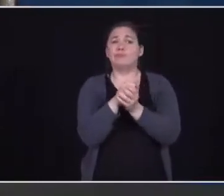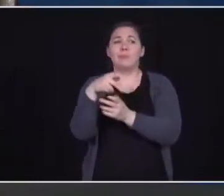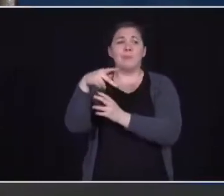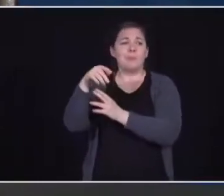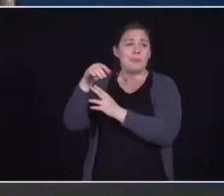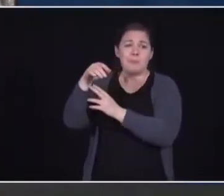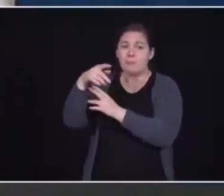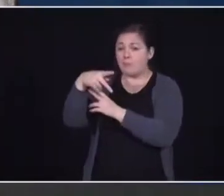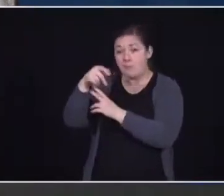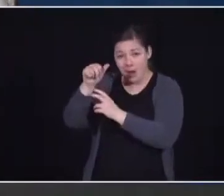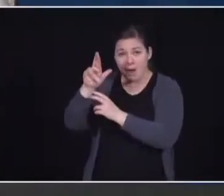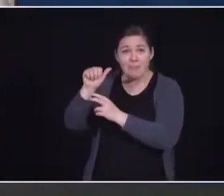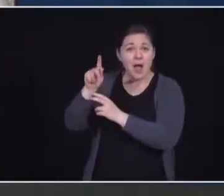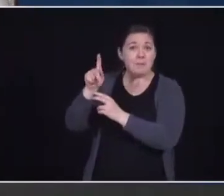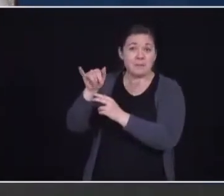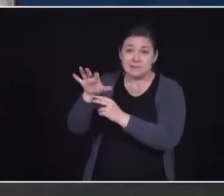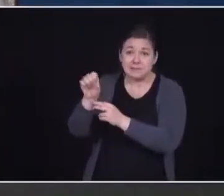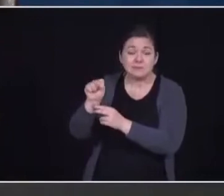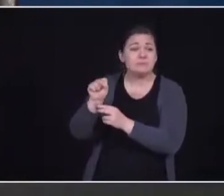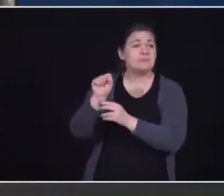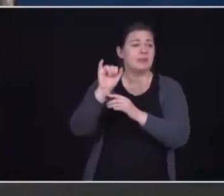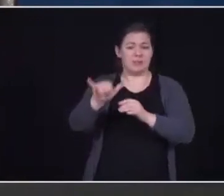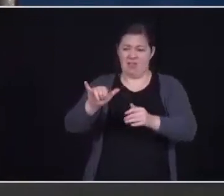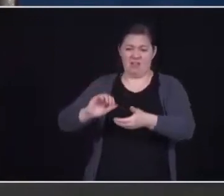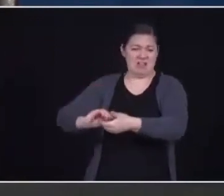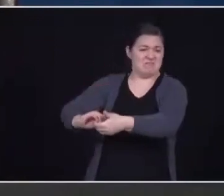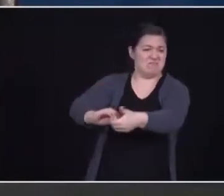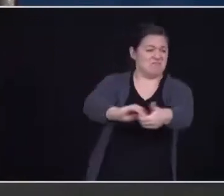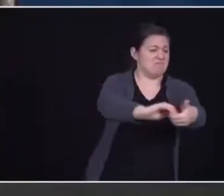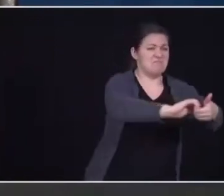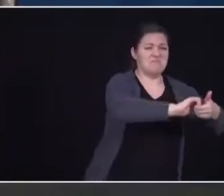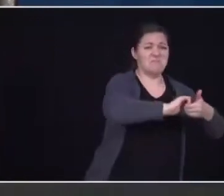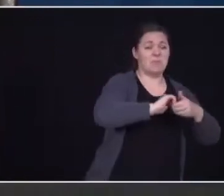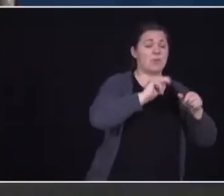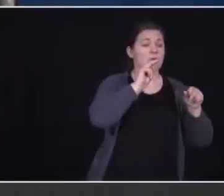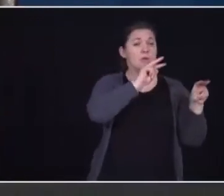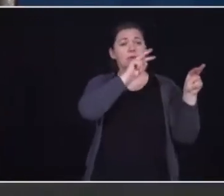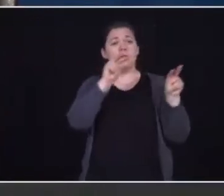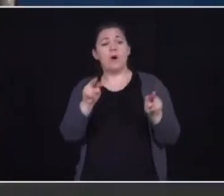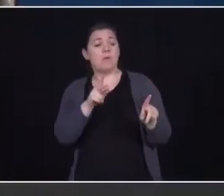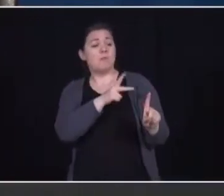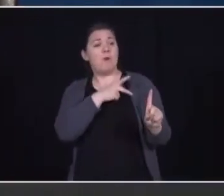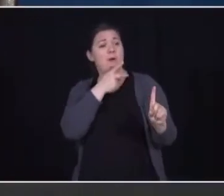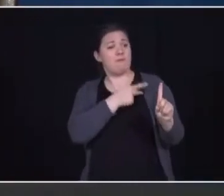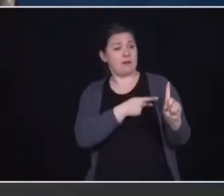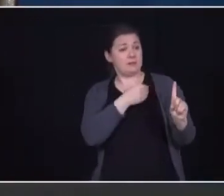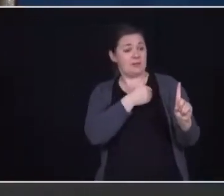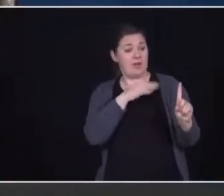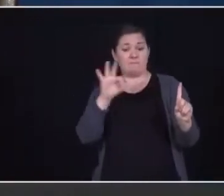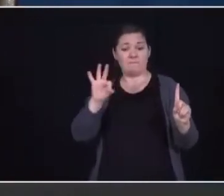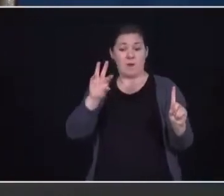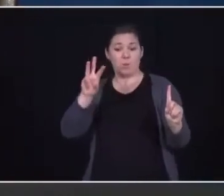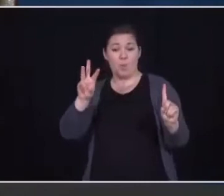of what is going on in their community. They will be working collaboratively, obviously, with other parts of the healthcare system.